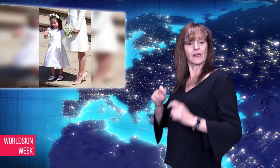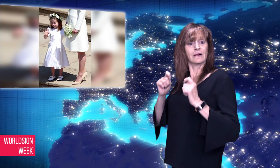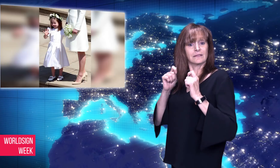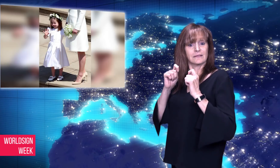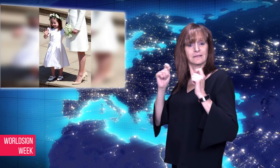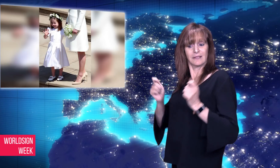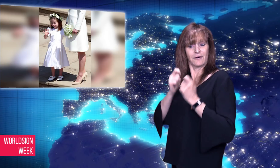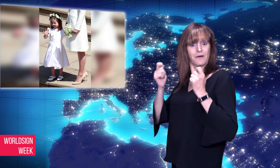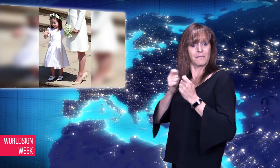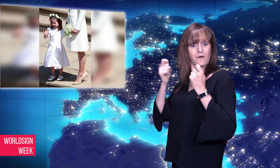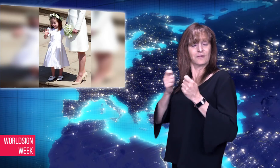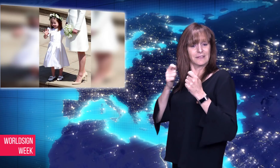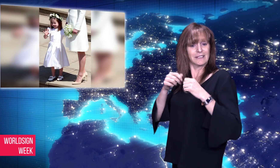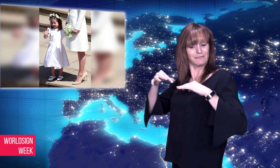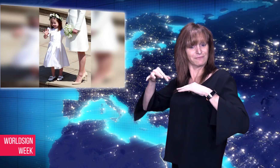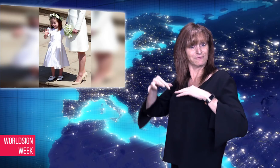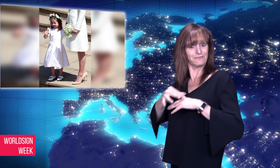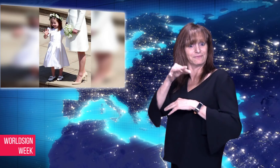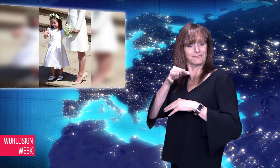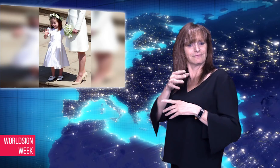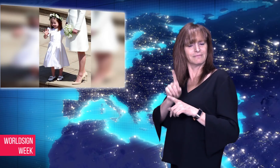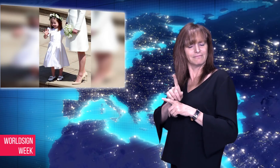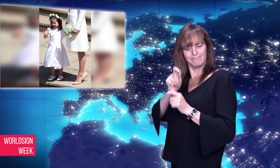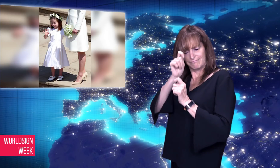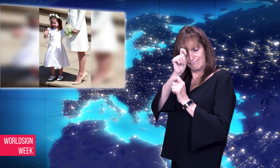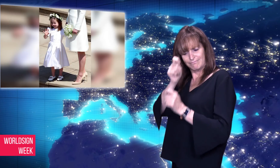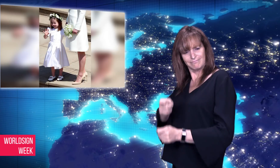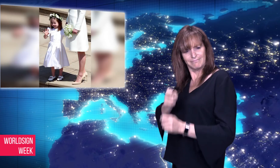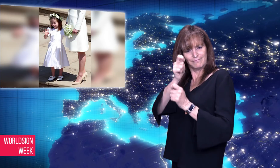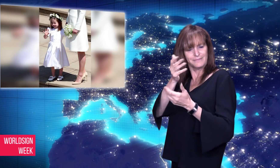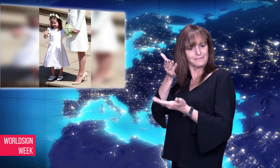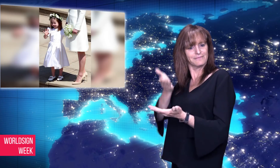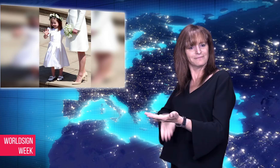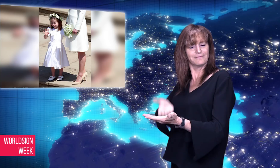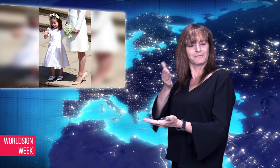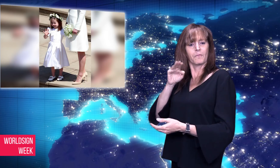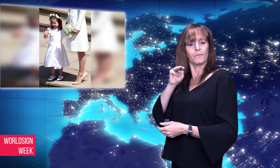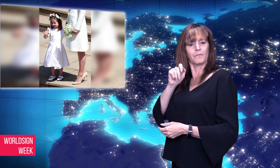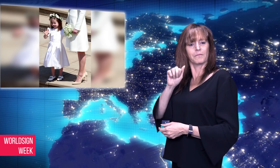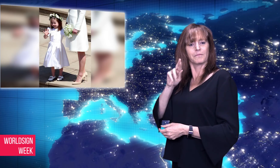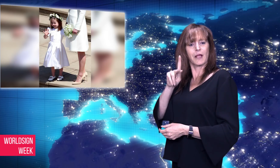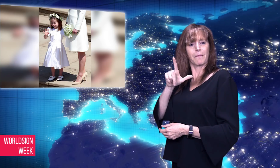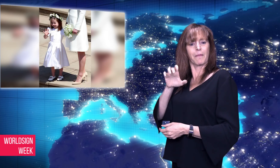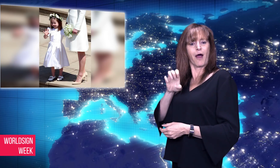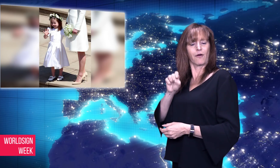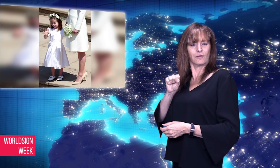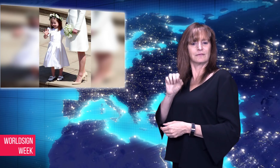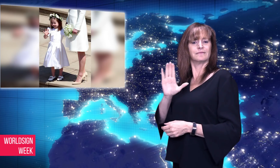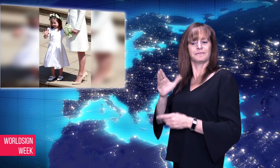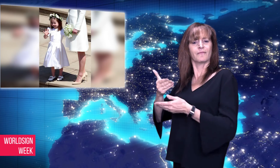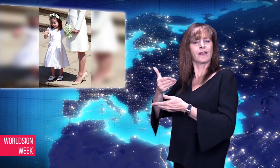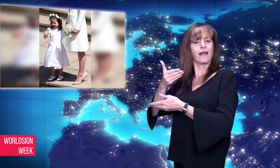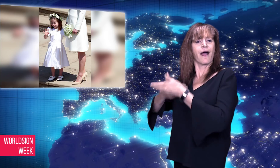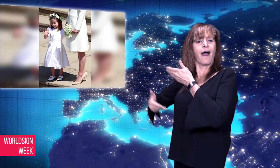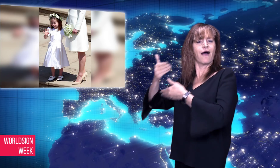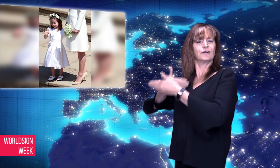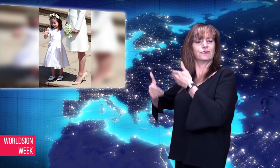The ceremony honoured Markle’s biracial heritage and included a